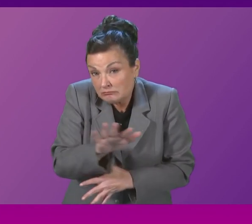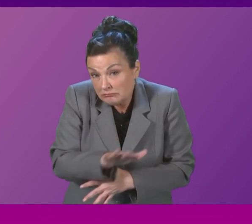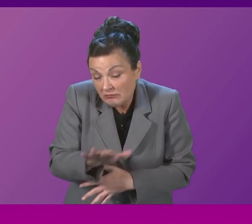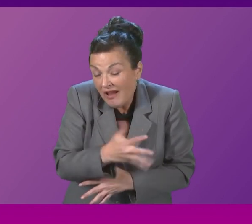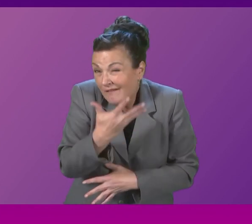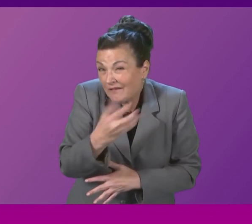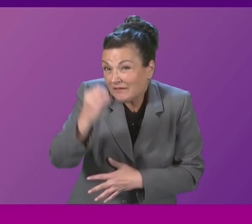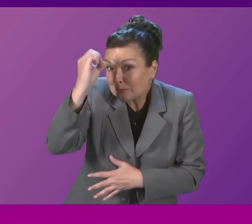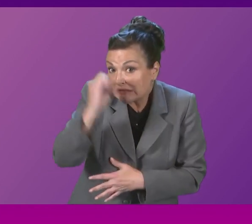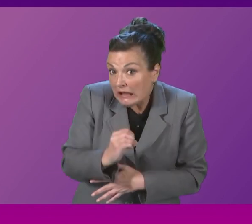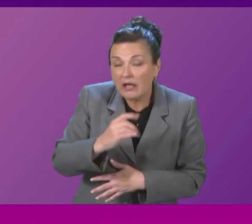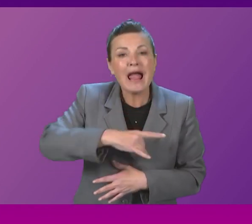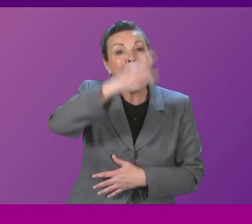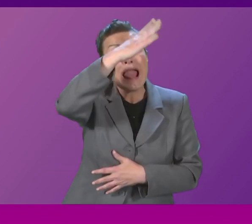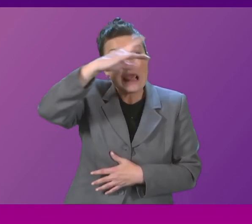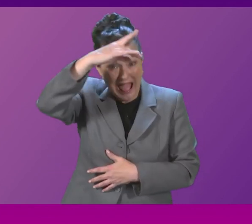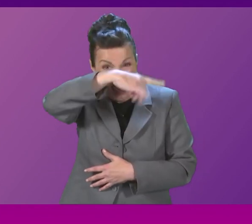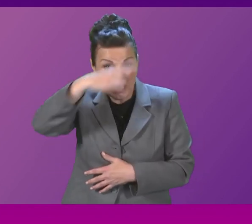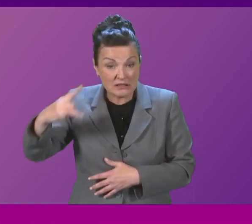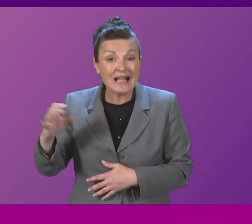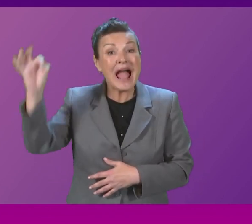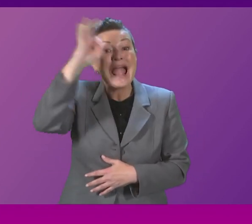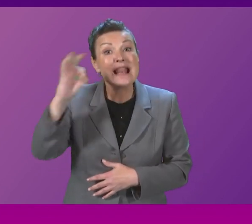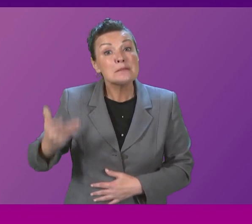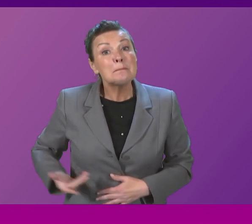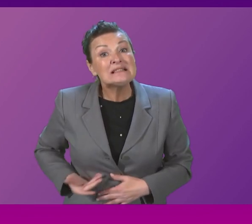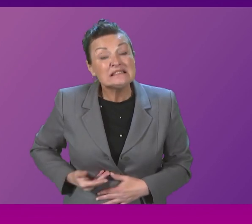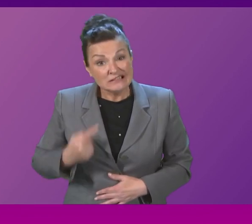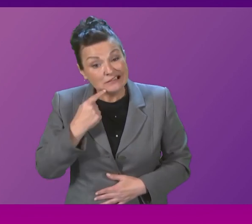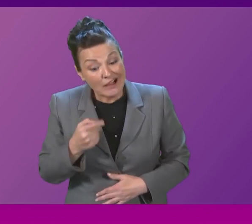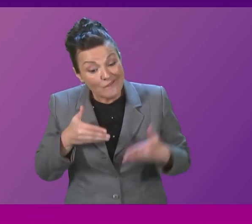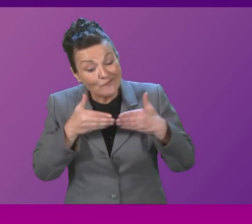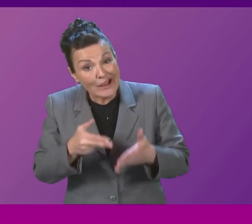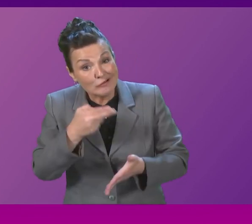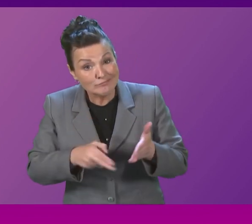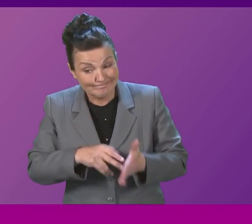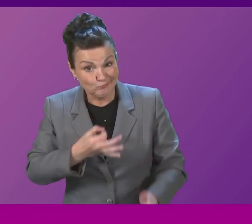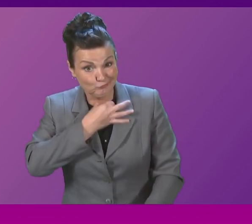and Islands businesses have said that ferry cancellations are posing a risk to their future.